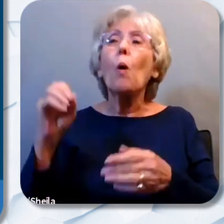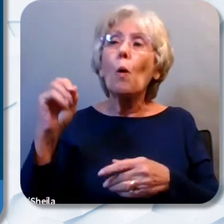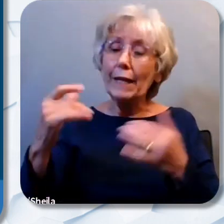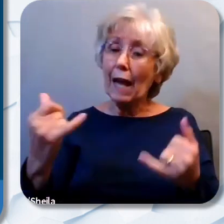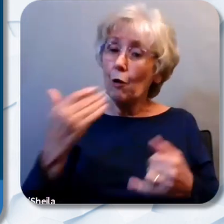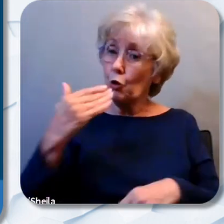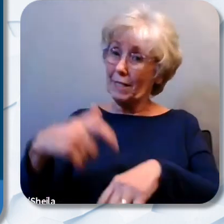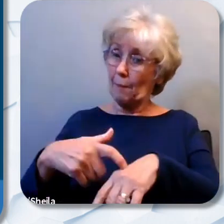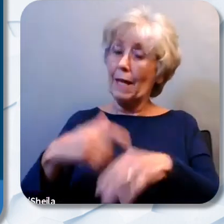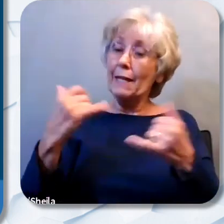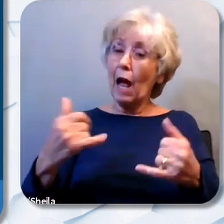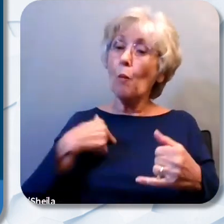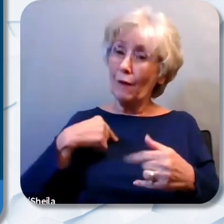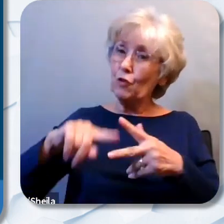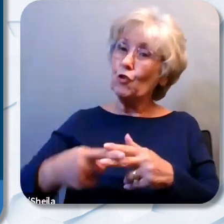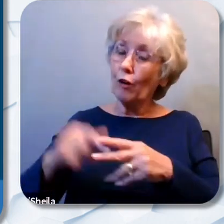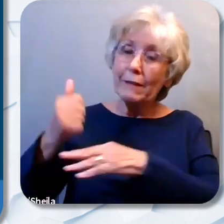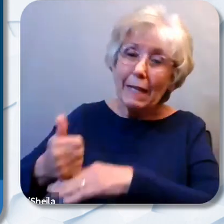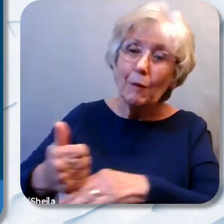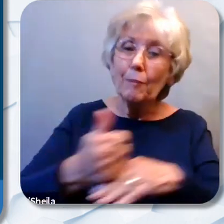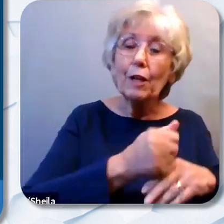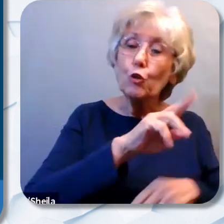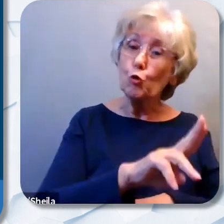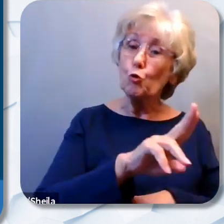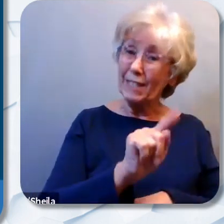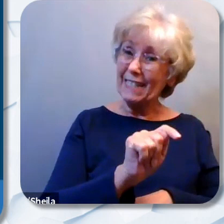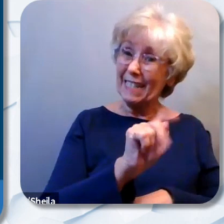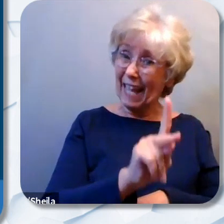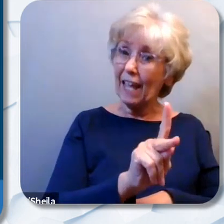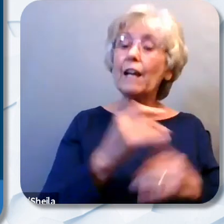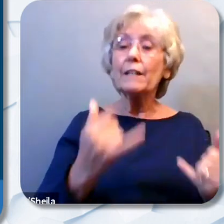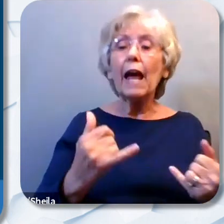time now that we have started to implement new tk. That we look to what is happening in the